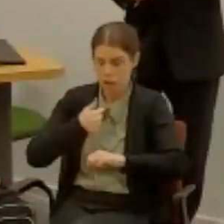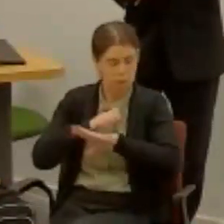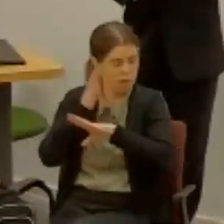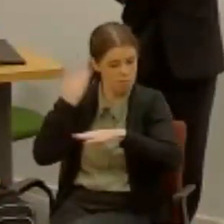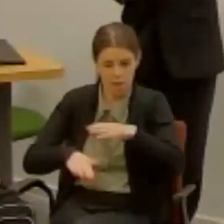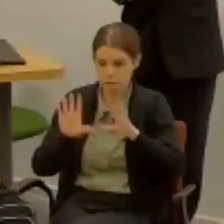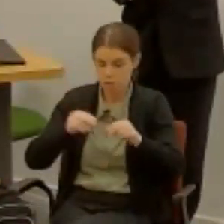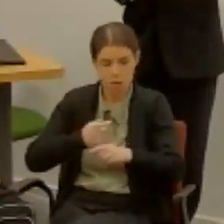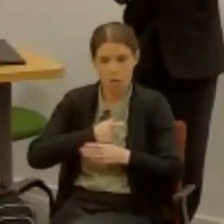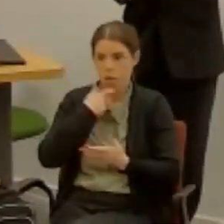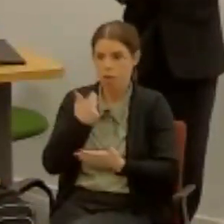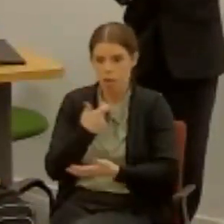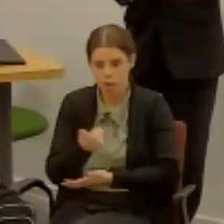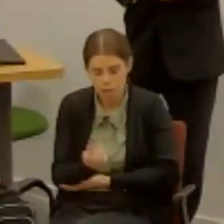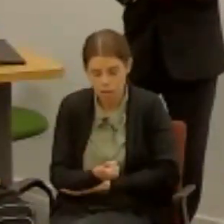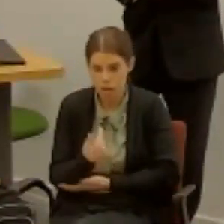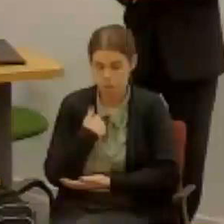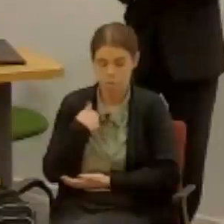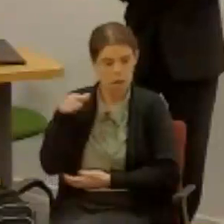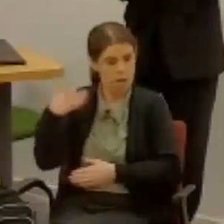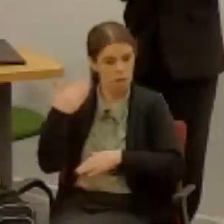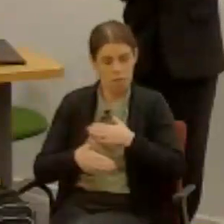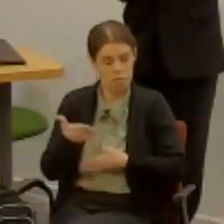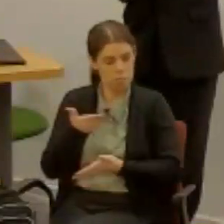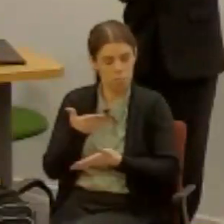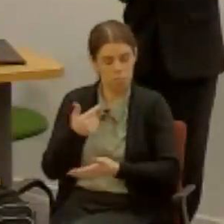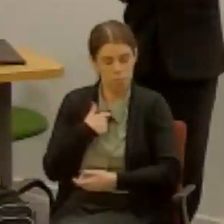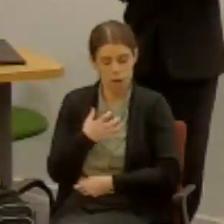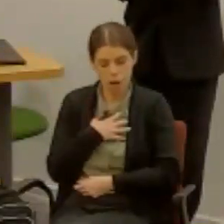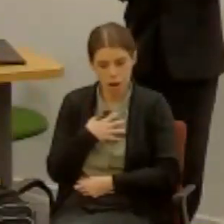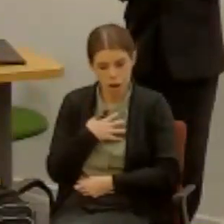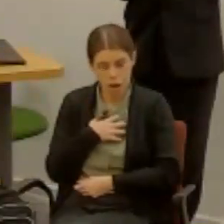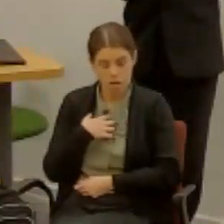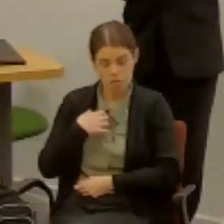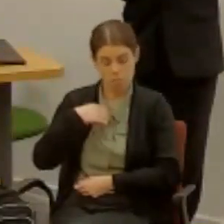but you barely mentioned it, which to me was very impressive. and our mark is too many, said.